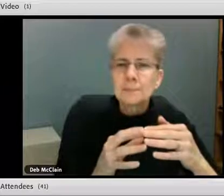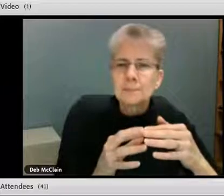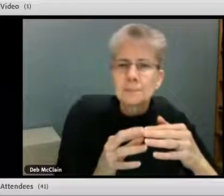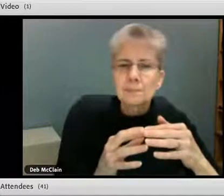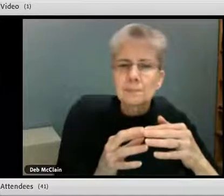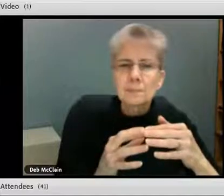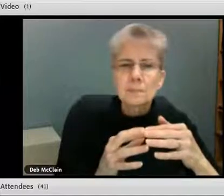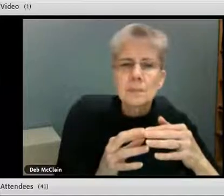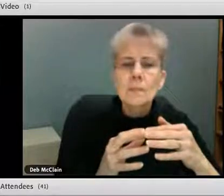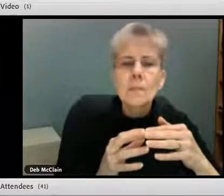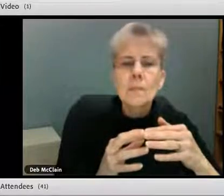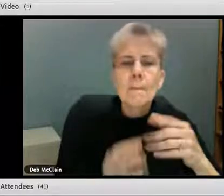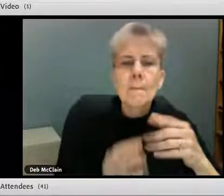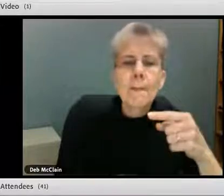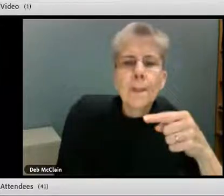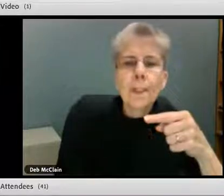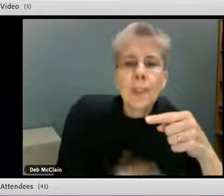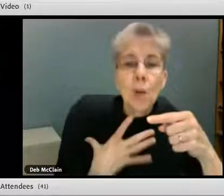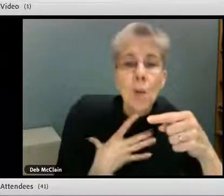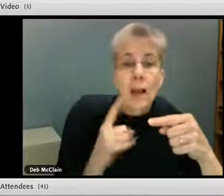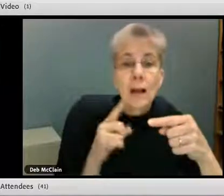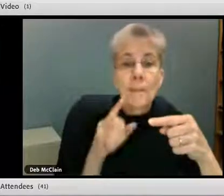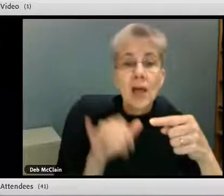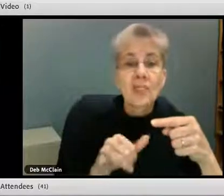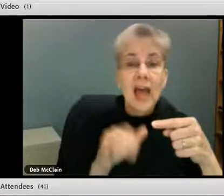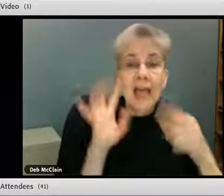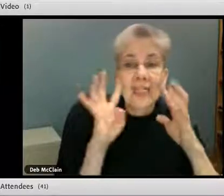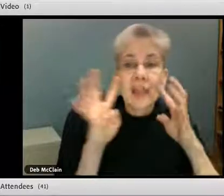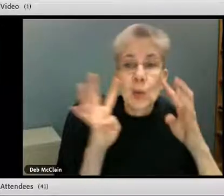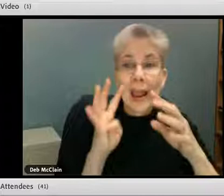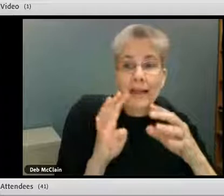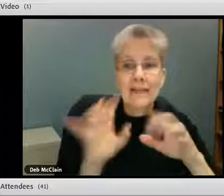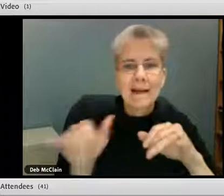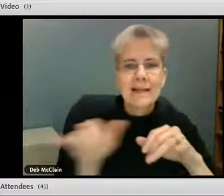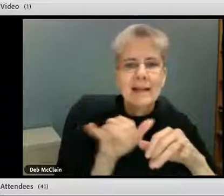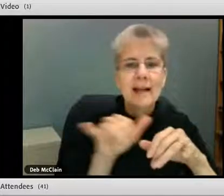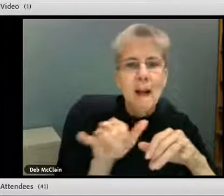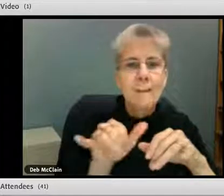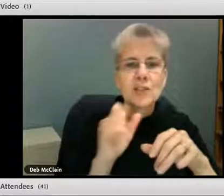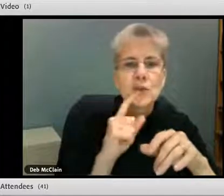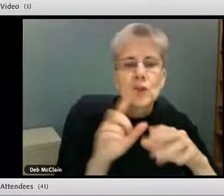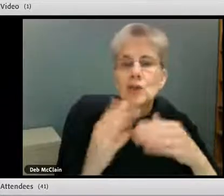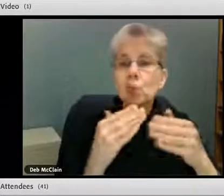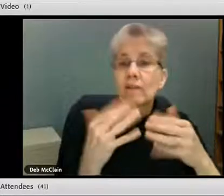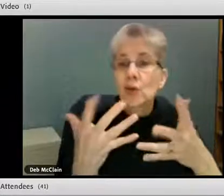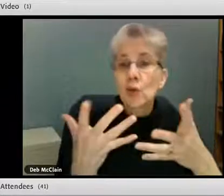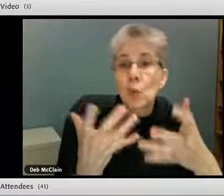What I like about them, of course, is that creative comments license. You can do whatever you want. I don't have to worry about it.